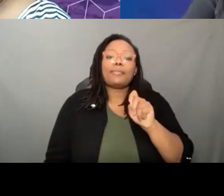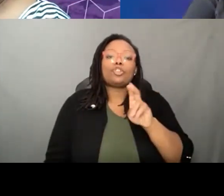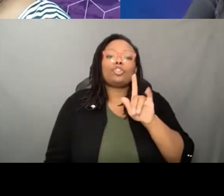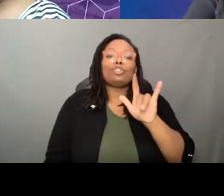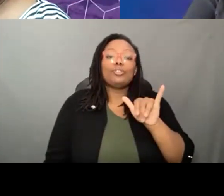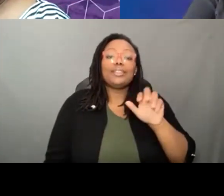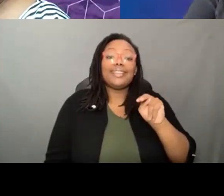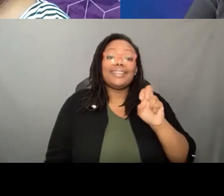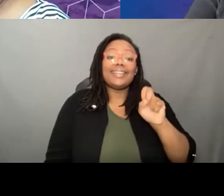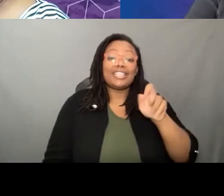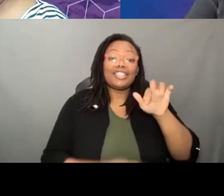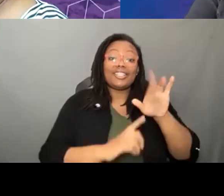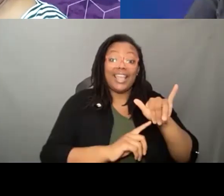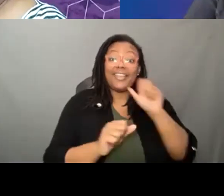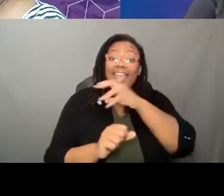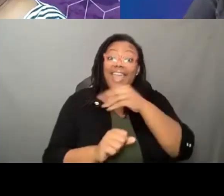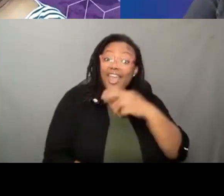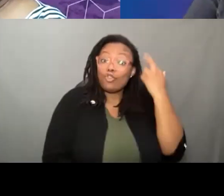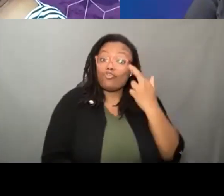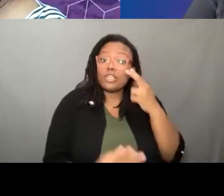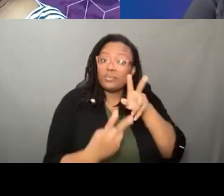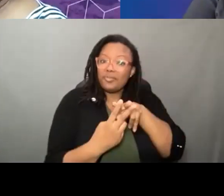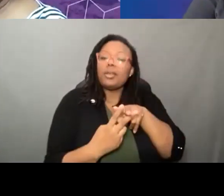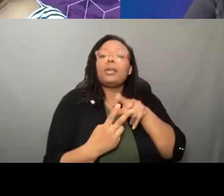And in those cases, probably would be covered.